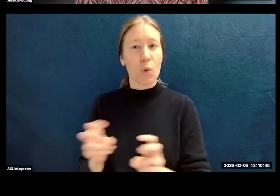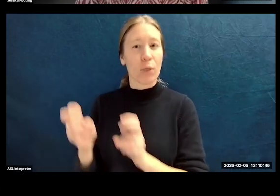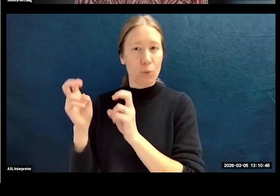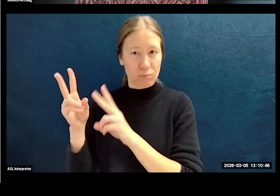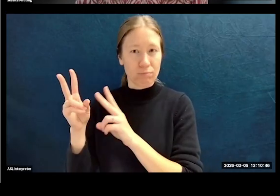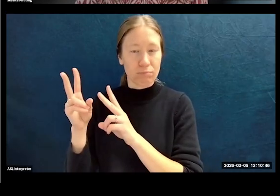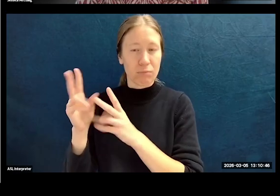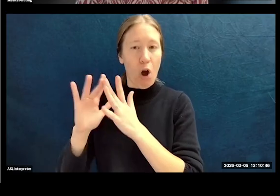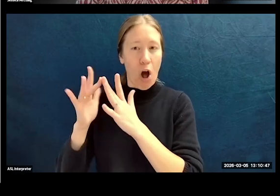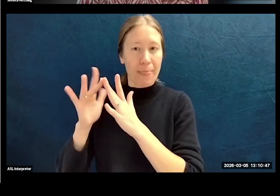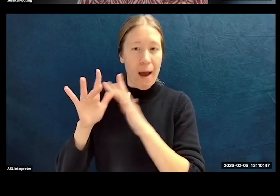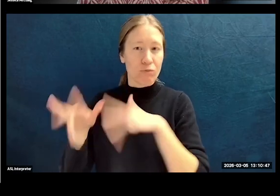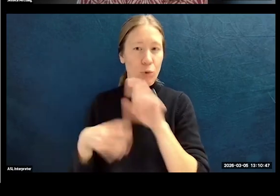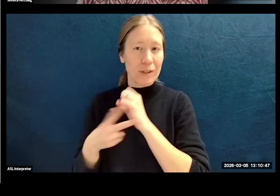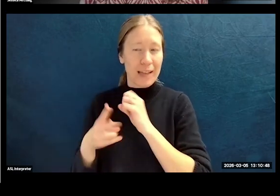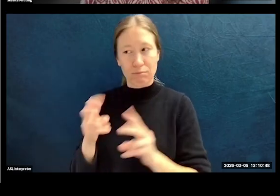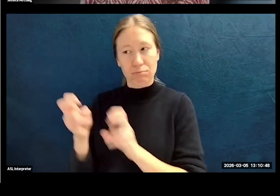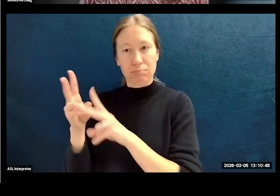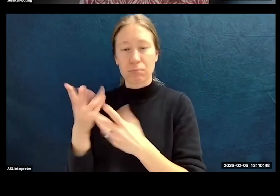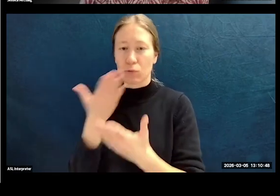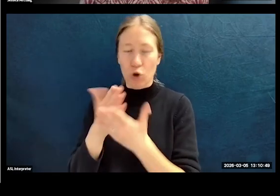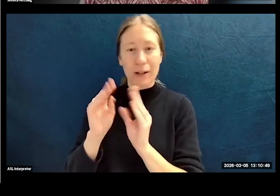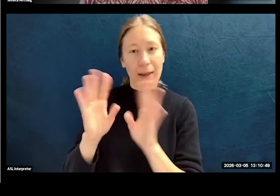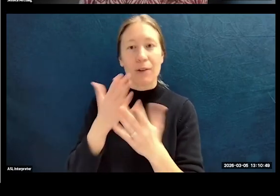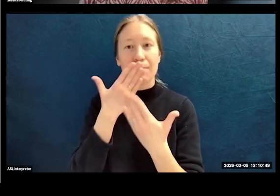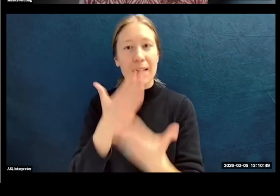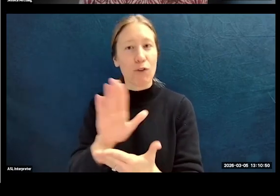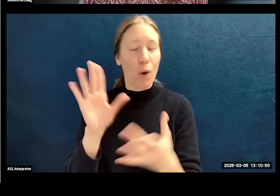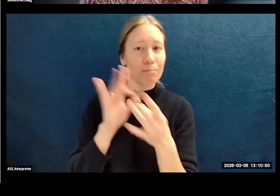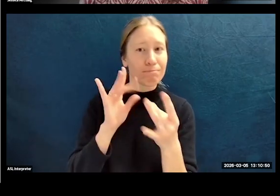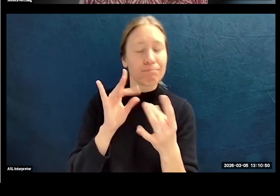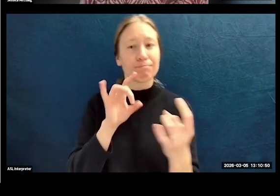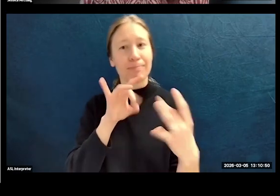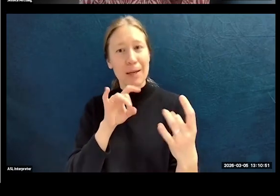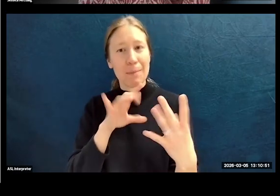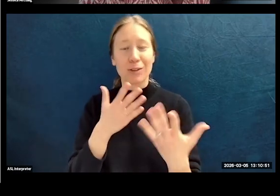so that there's good clarity for what we're demoing. So, thank you for those pieces of feedback, and I hope that helps.